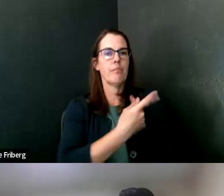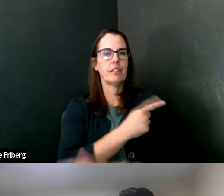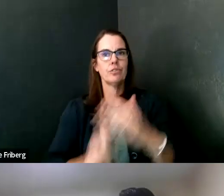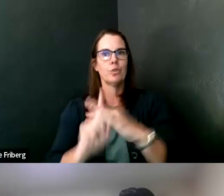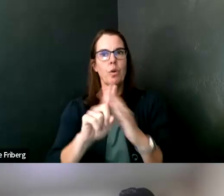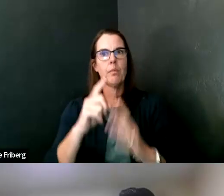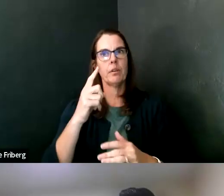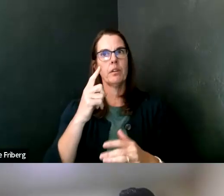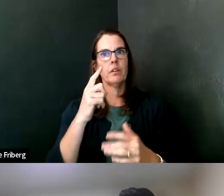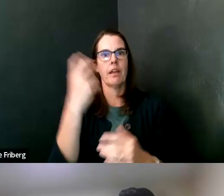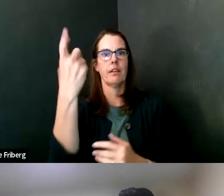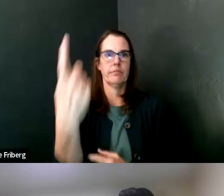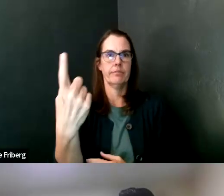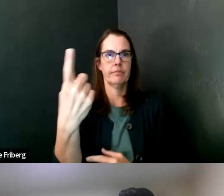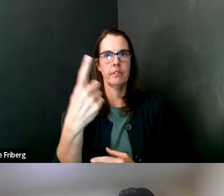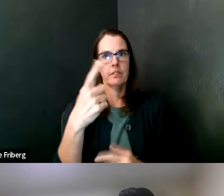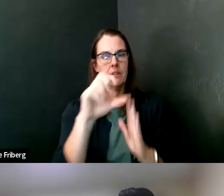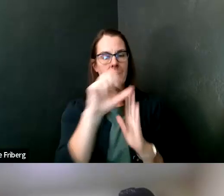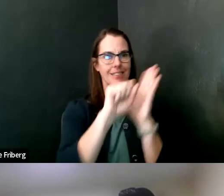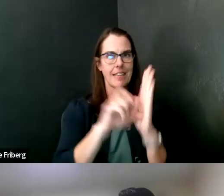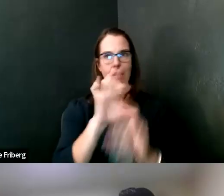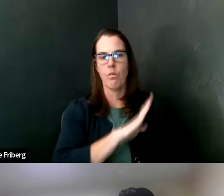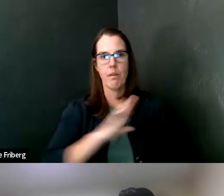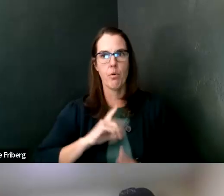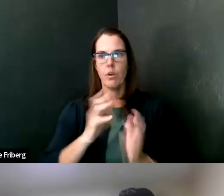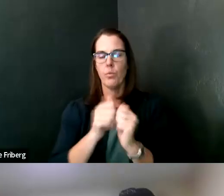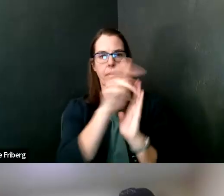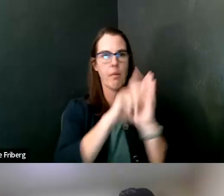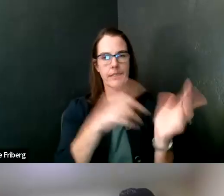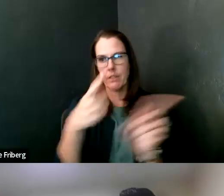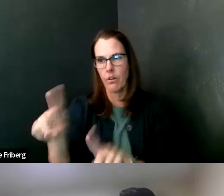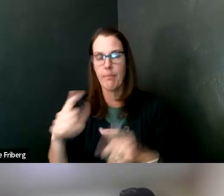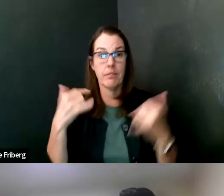board in front of the state at this time and with the policies that are happening right now, it's